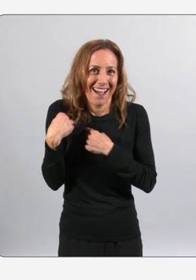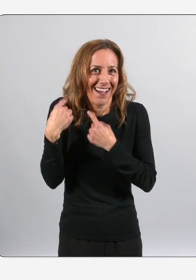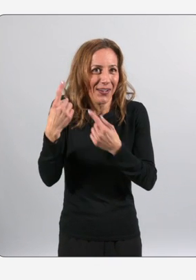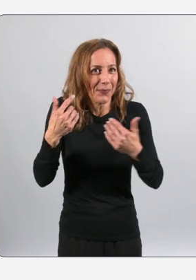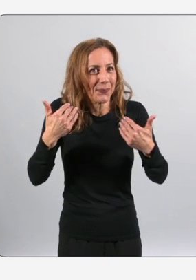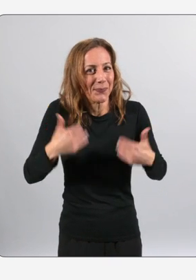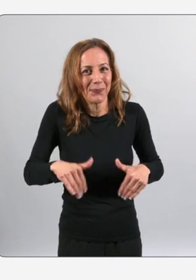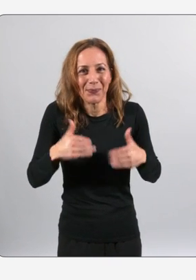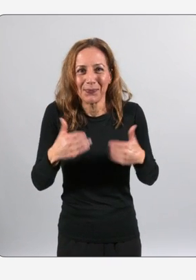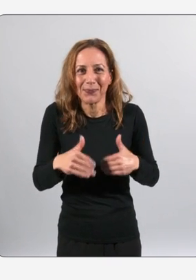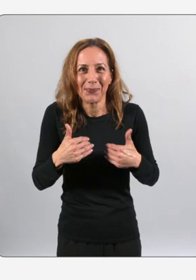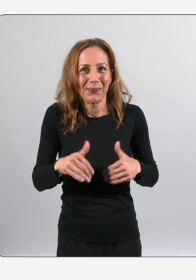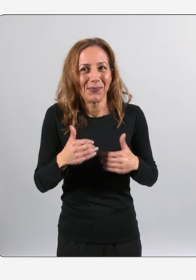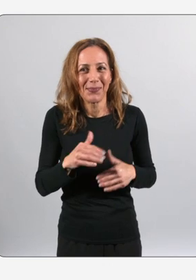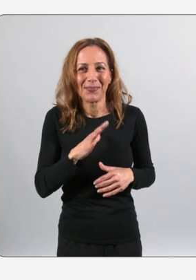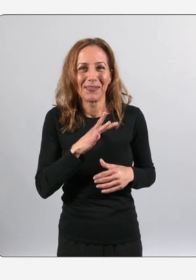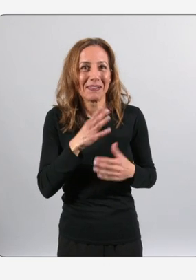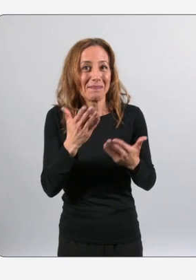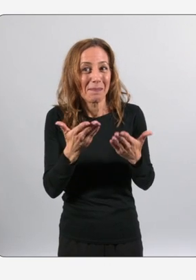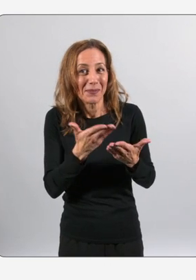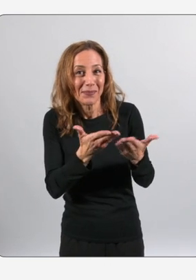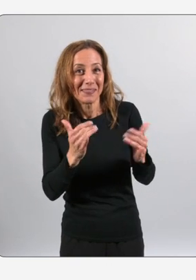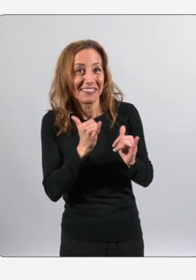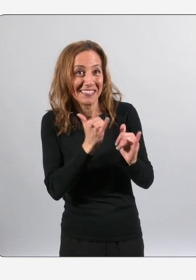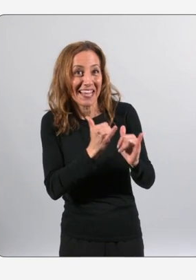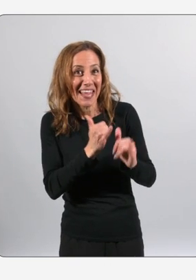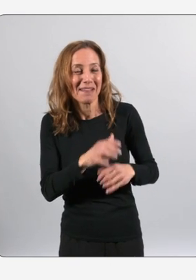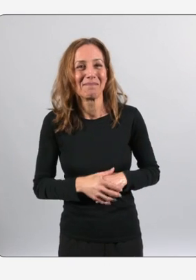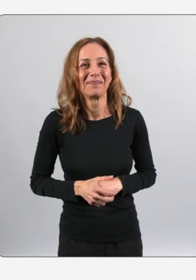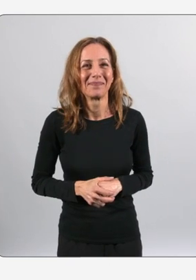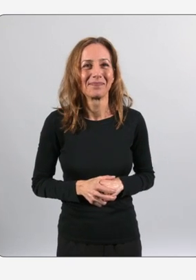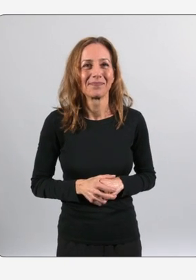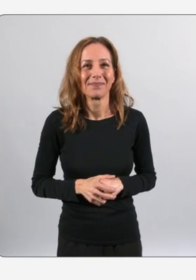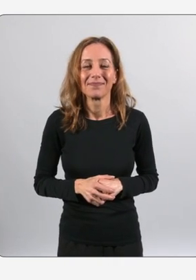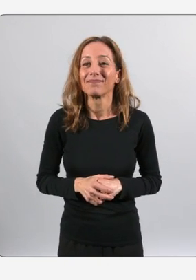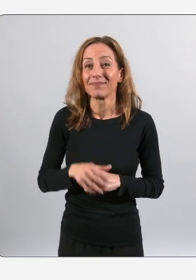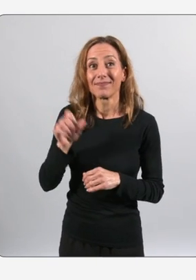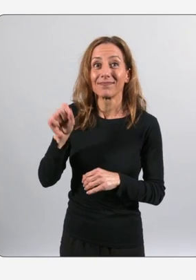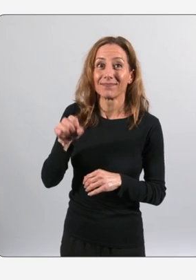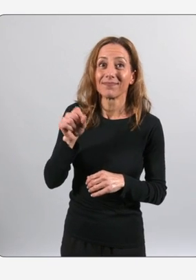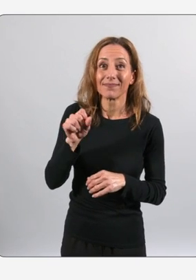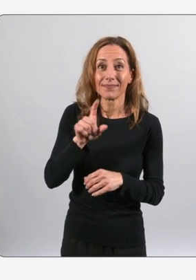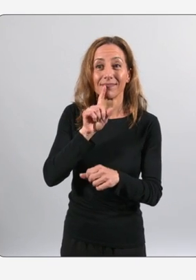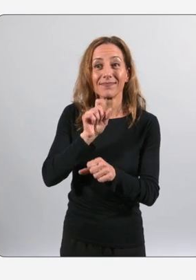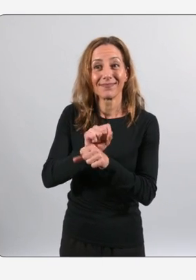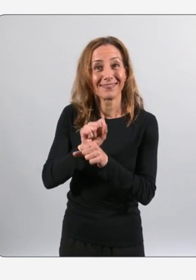here might have as well. >>VIDHYA SRINIVASAN: I would bet on that. So some real talk. You saw the checklist.